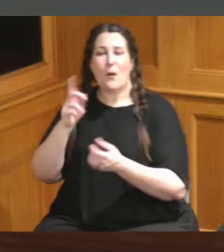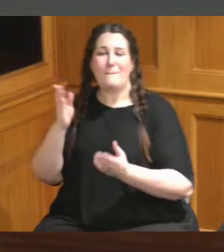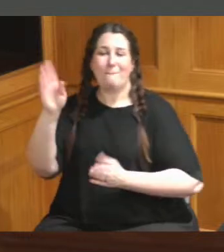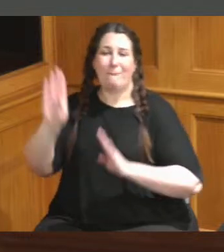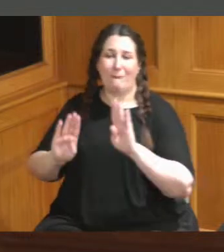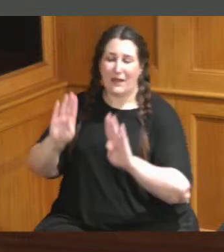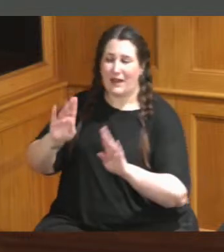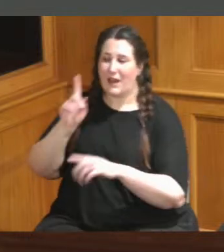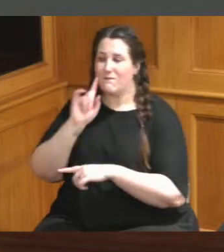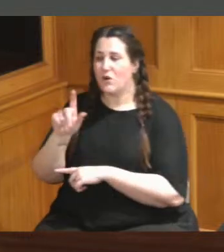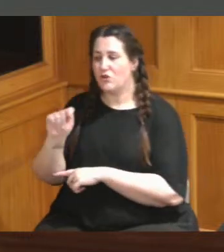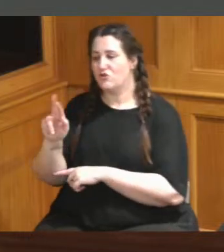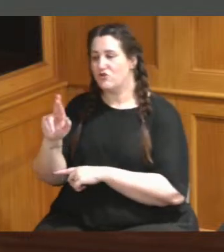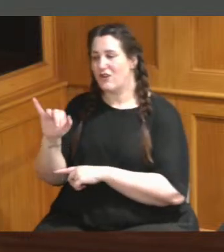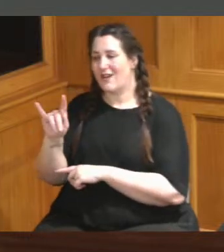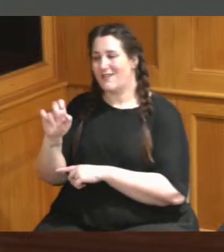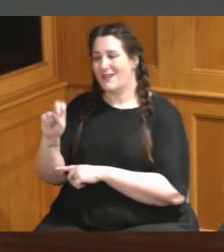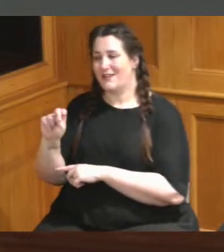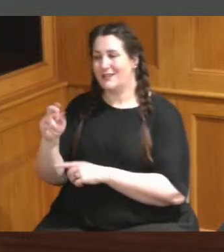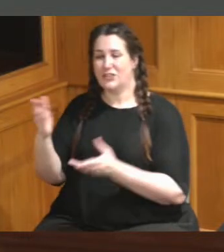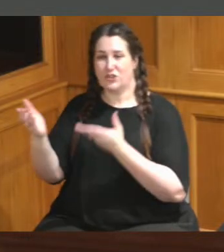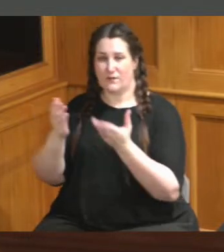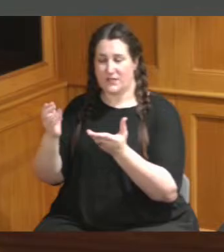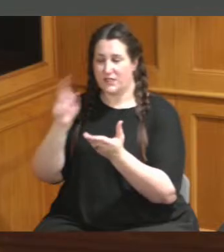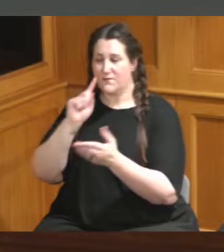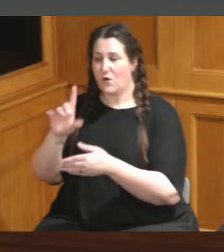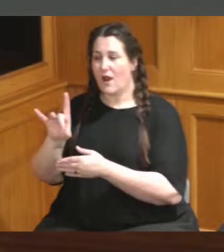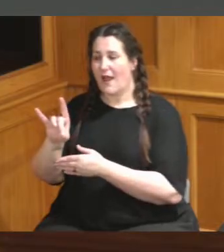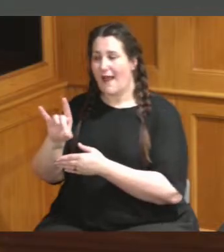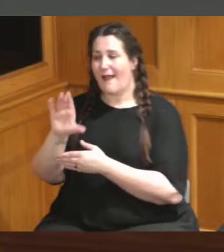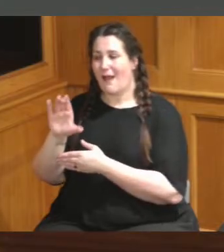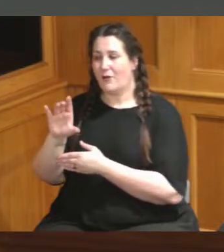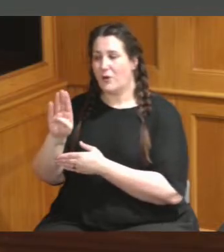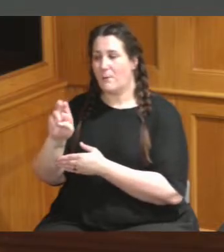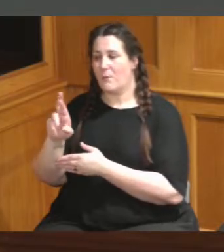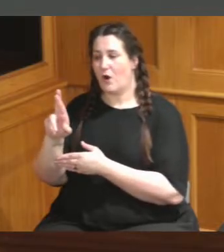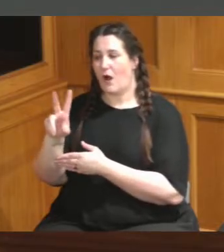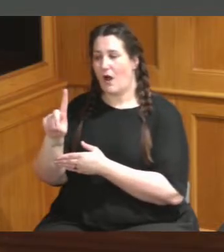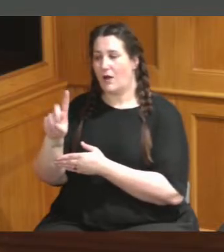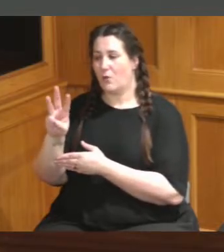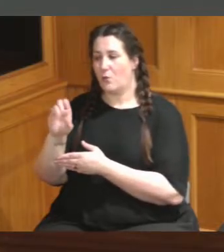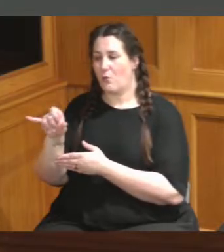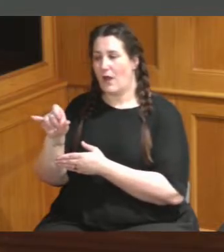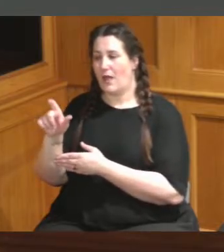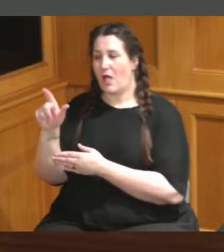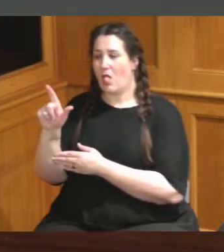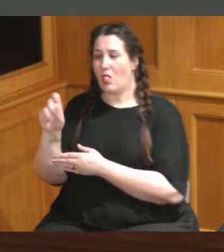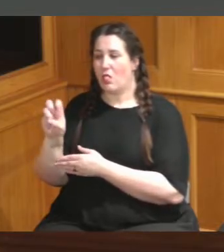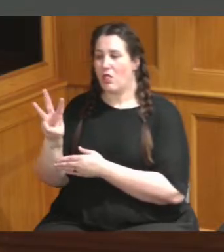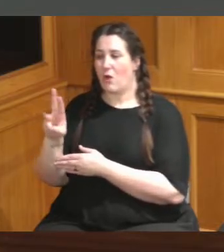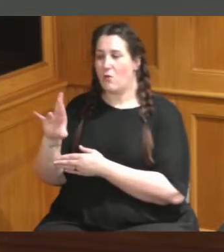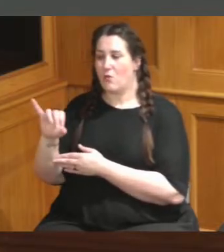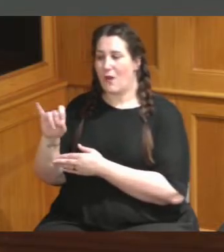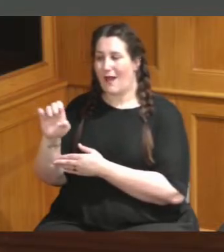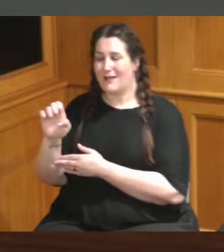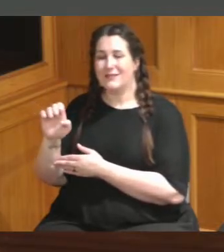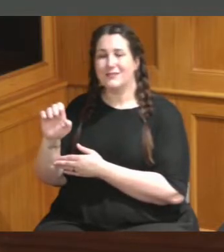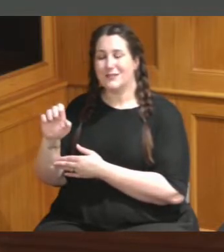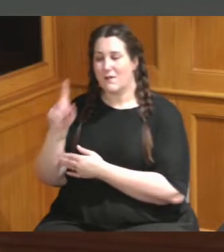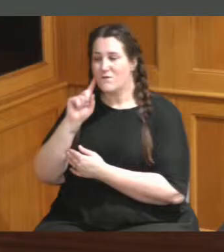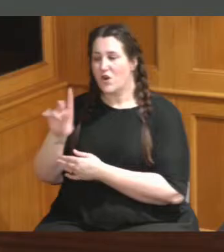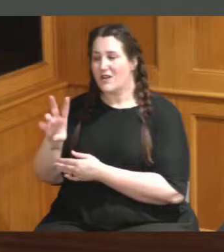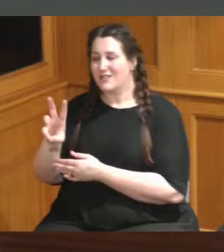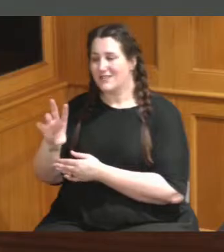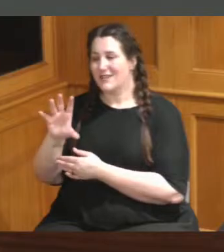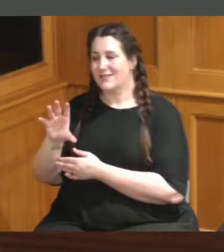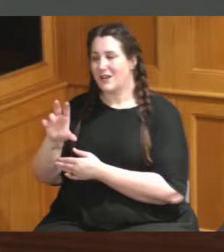with Triton Services for 800 Broadway's low-rise air handling unit replacements at $620,000. Item